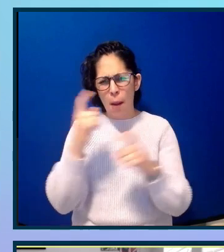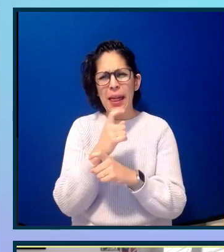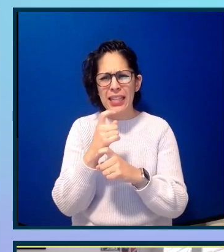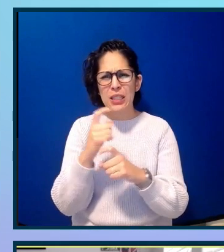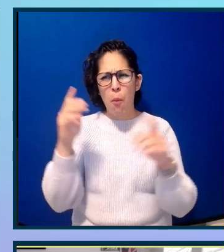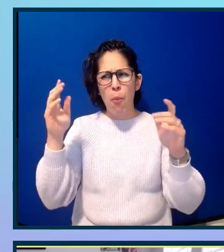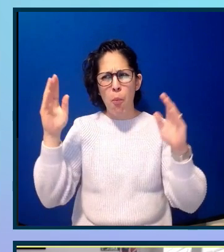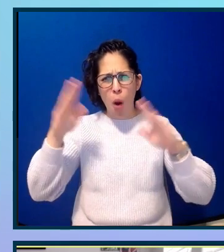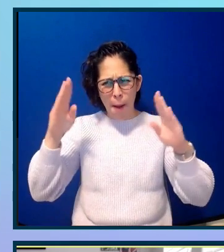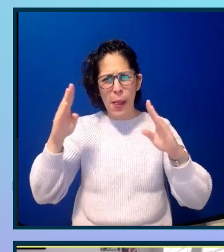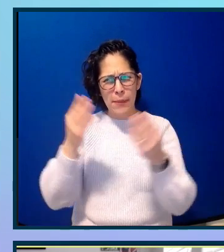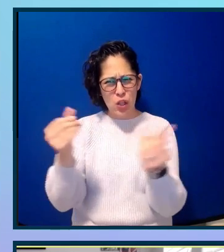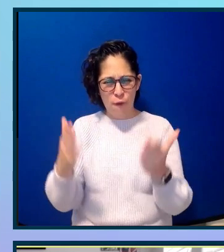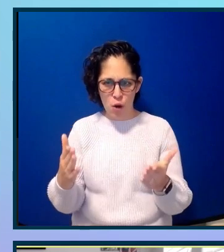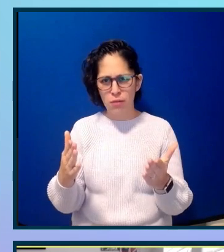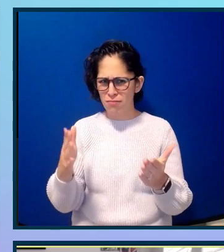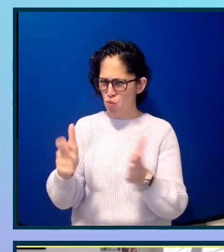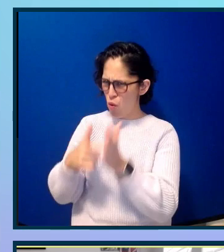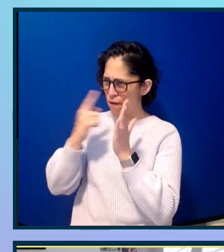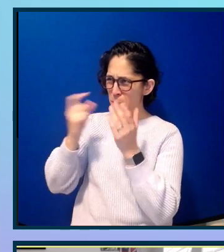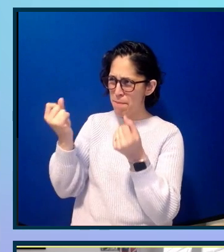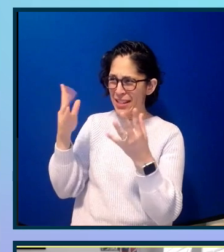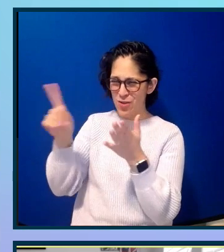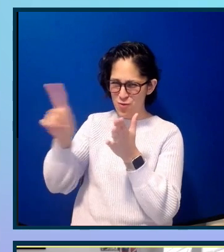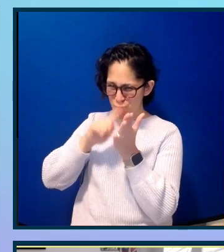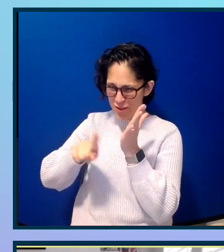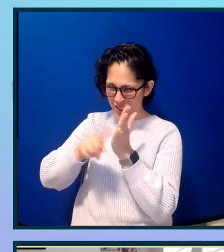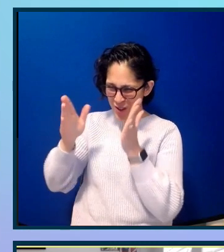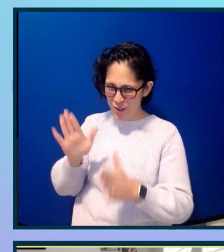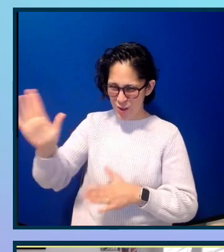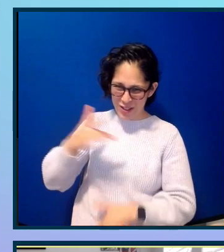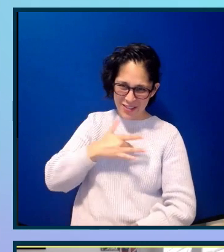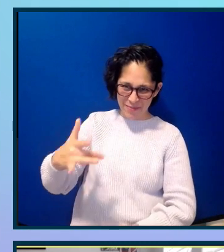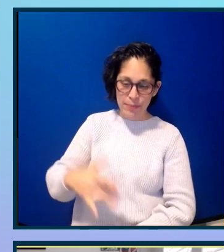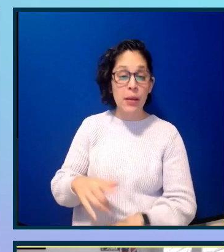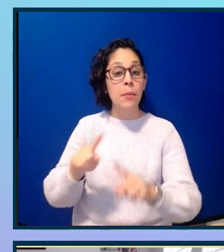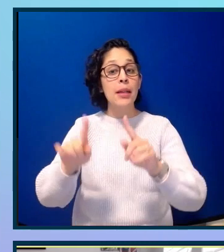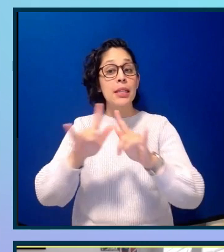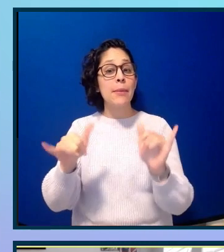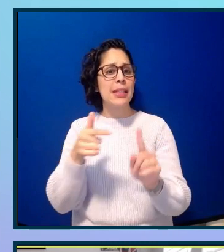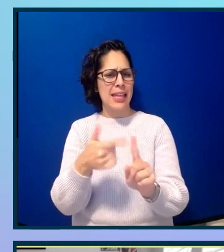as researchers need to be. But at the same time, he has an accessibility barrier.